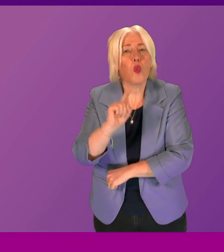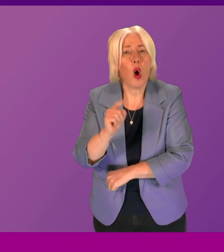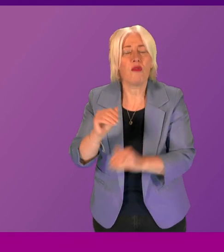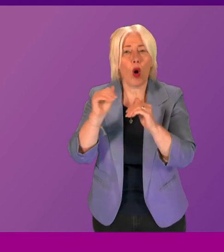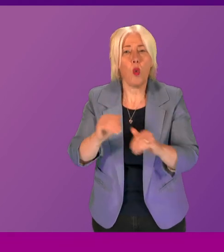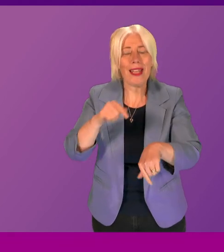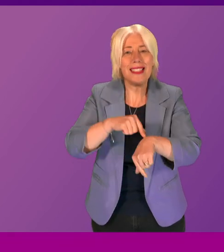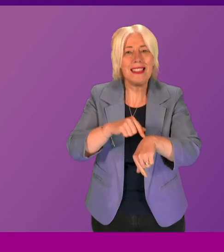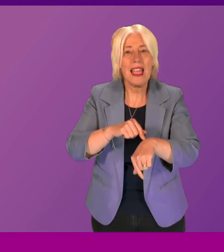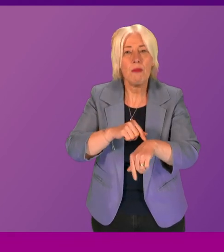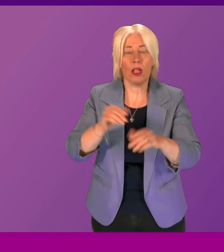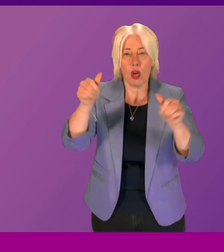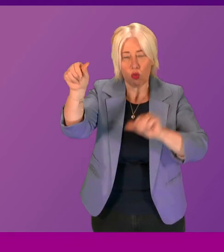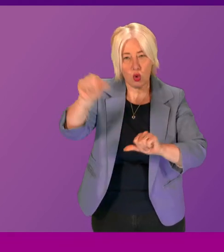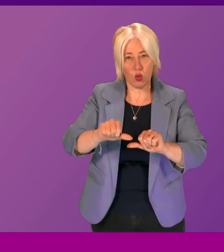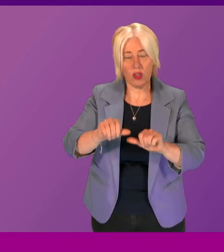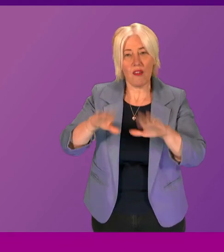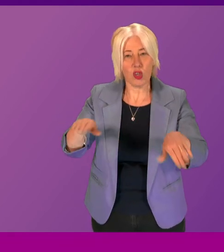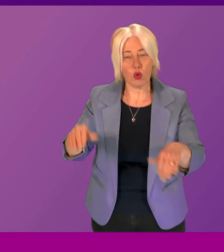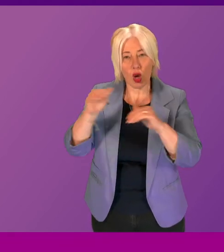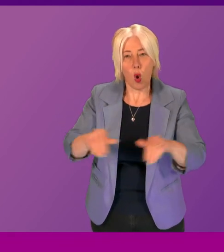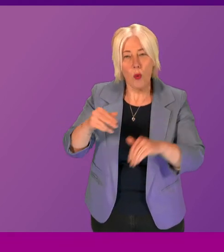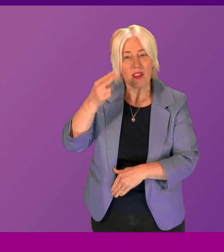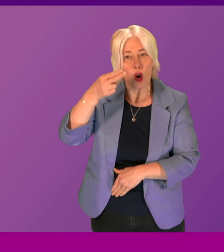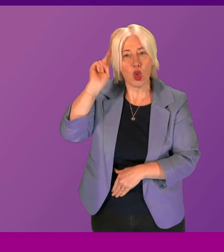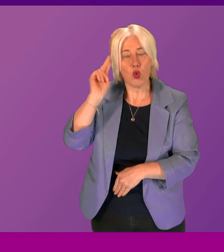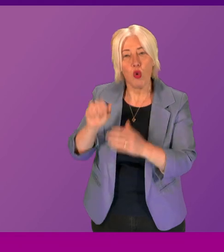times for children referred for a neurodevelopmental assessment.